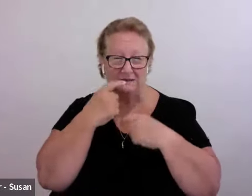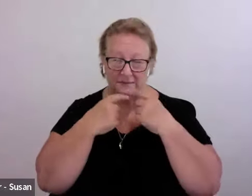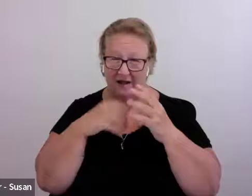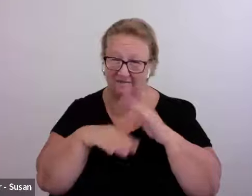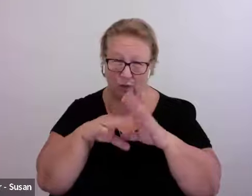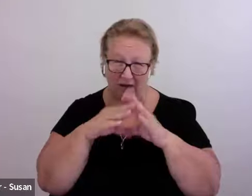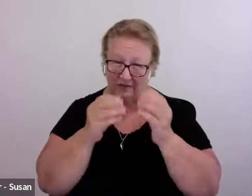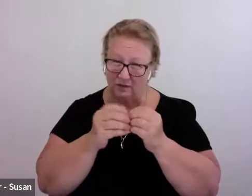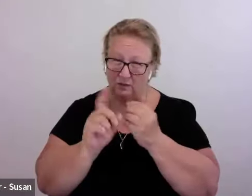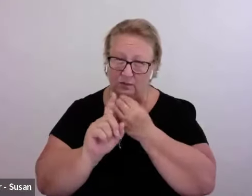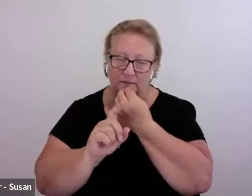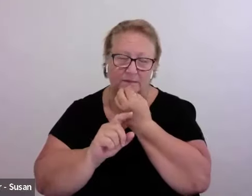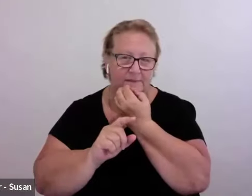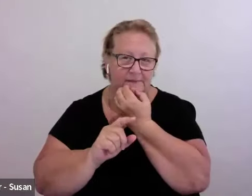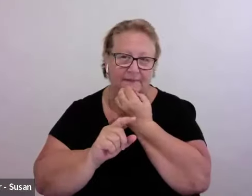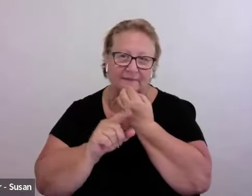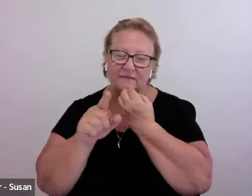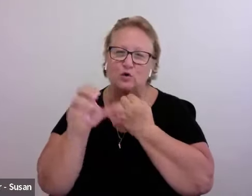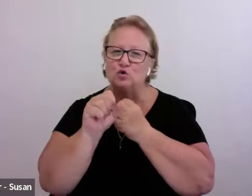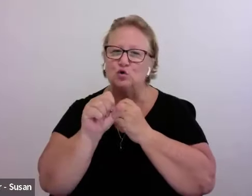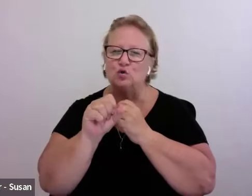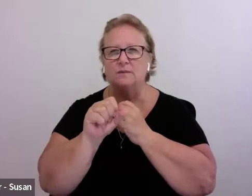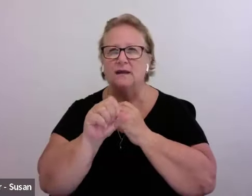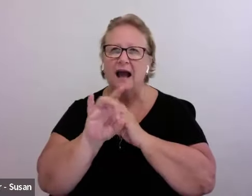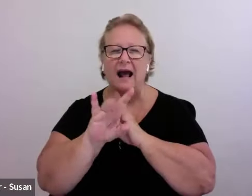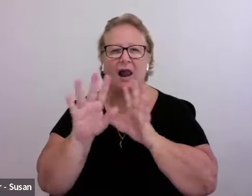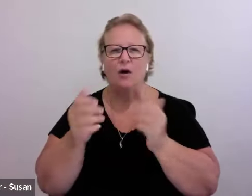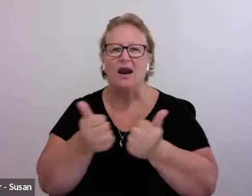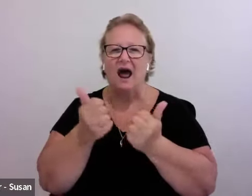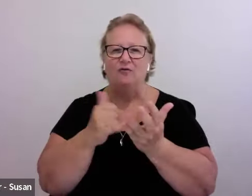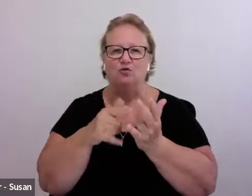that goes to this is how detailed do roles need to be